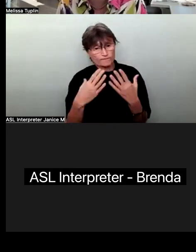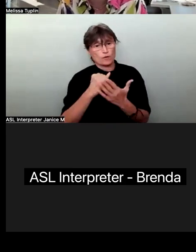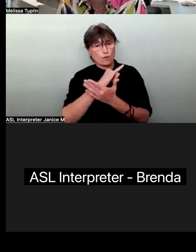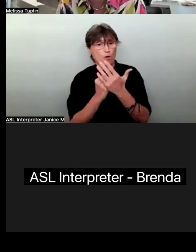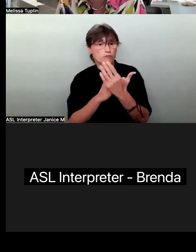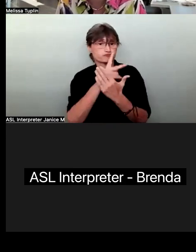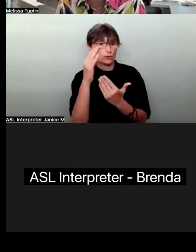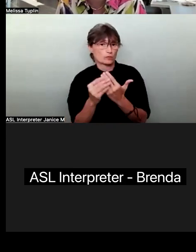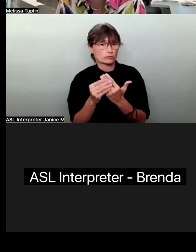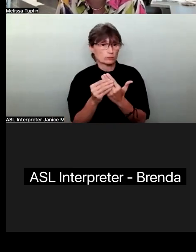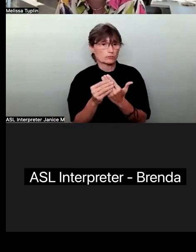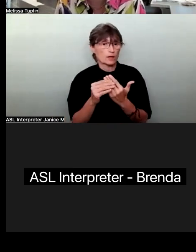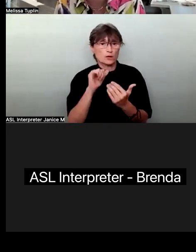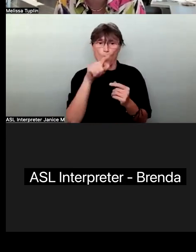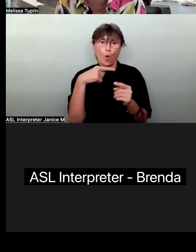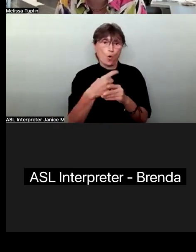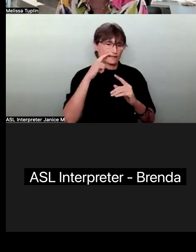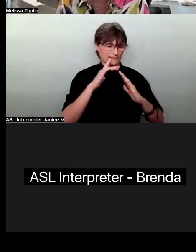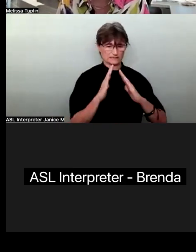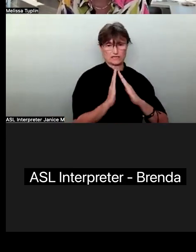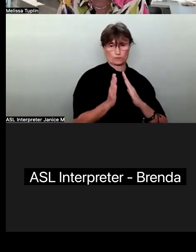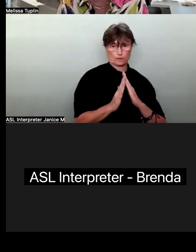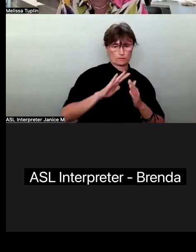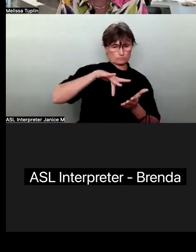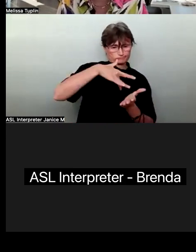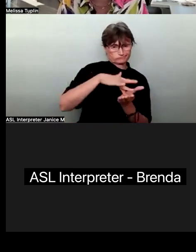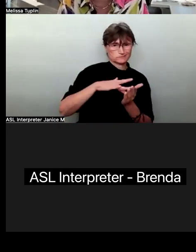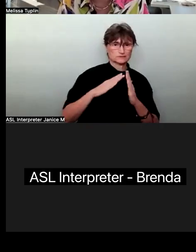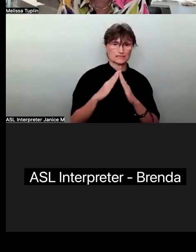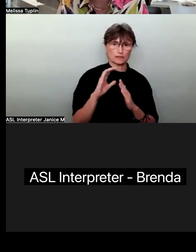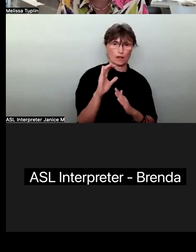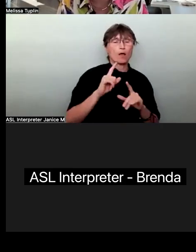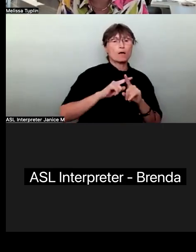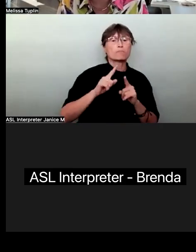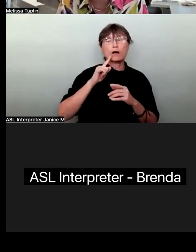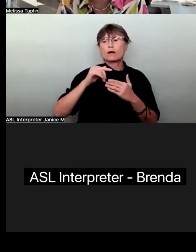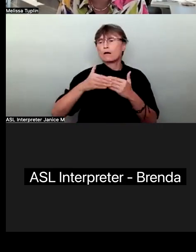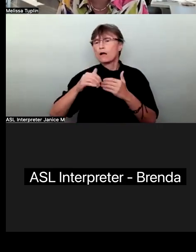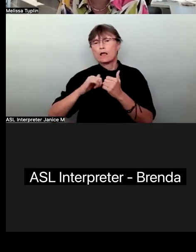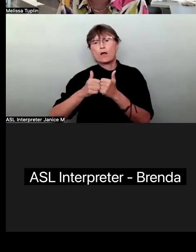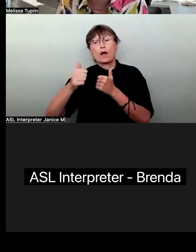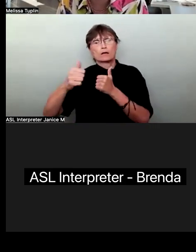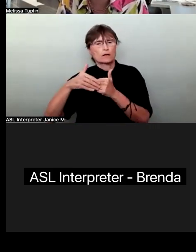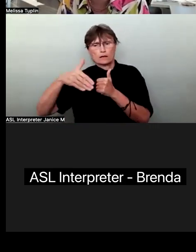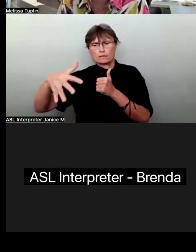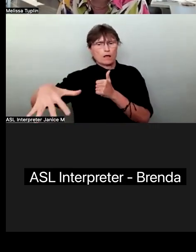outside of the inner city and downtown, in wards where lower amounts of annual arts activity occur.